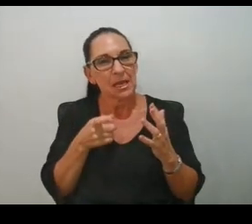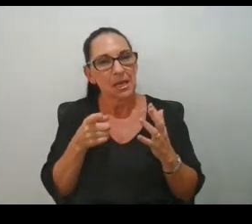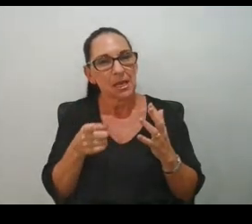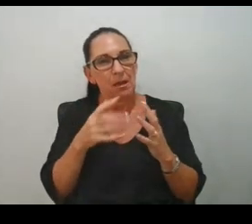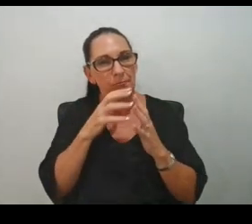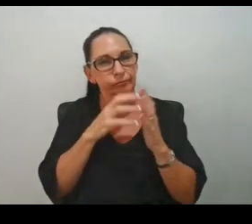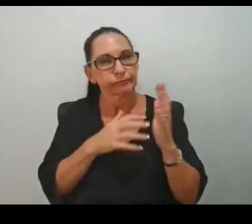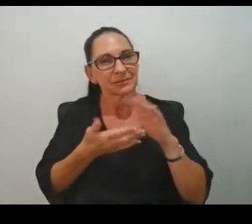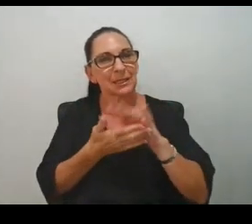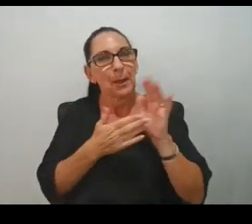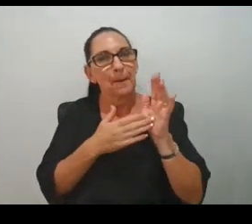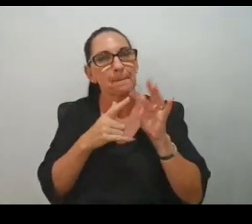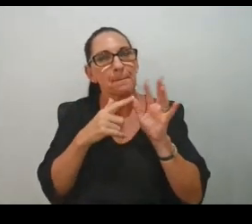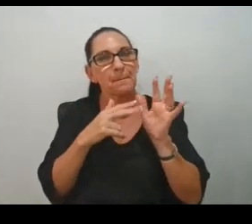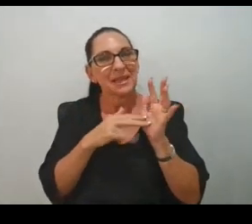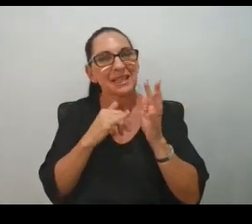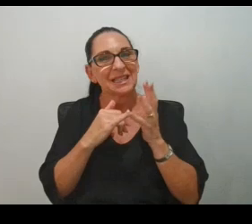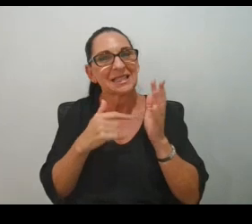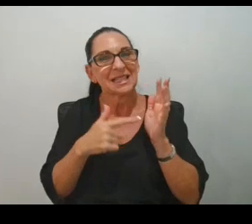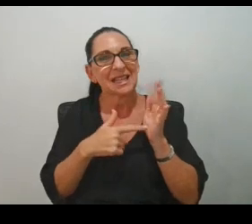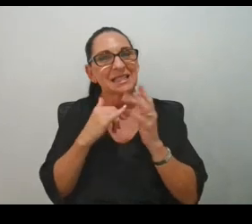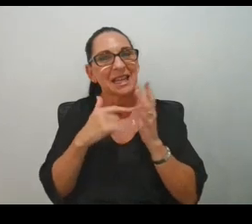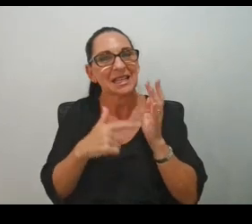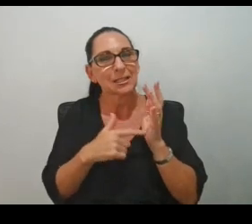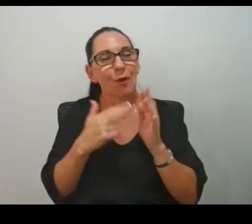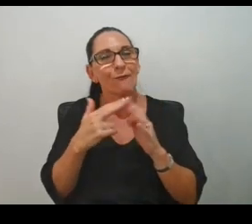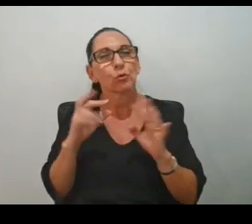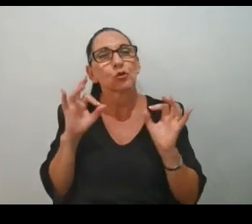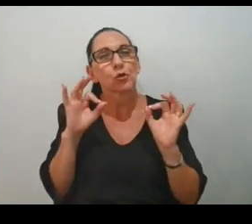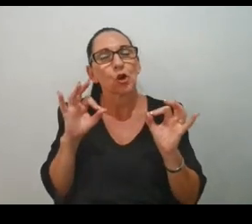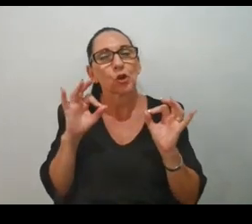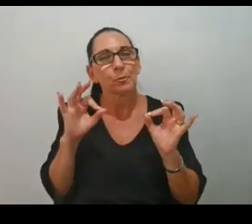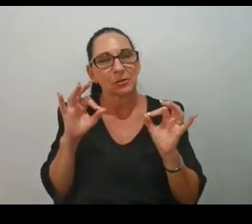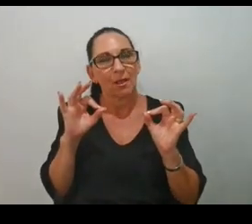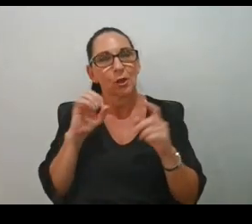that's our means test special circumstances guidelines um so you can find out more more